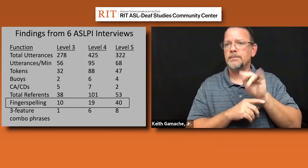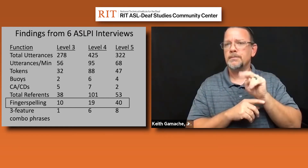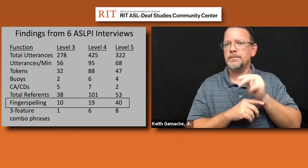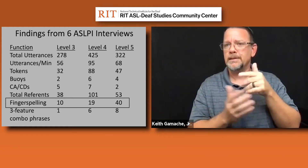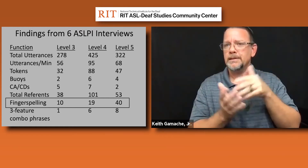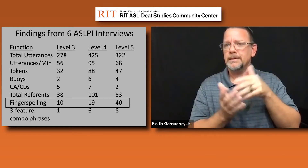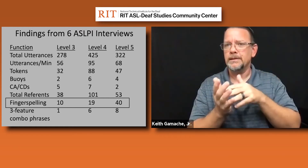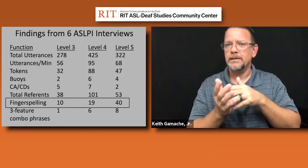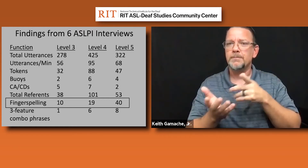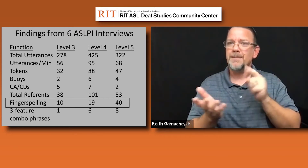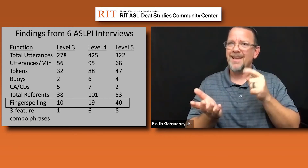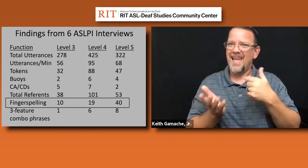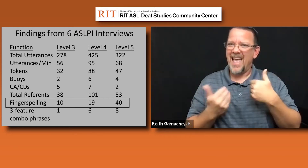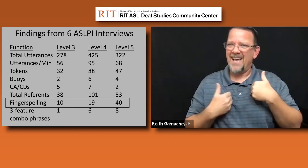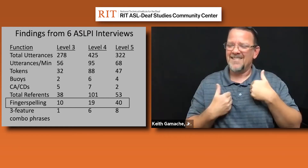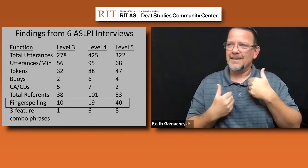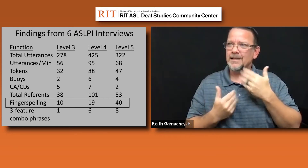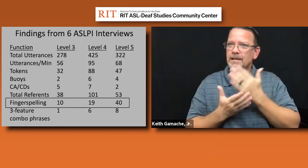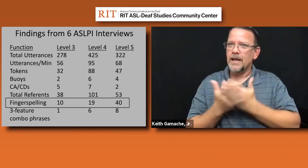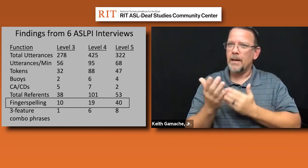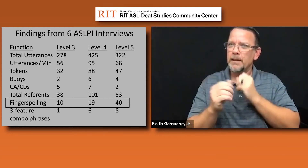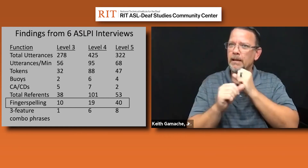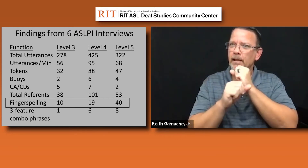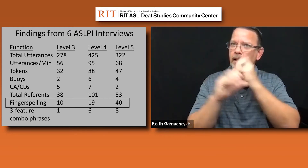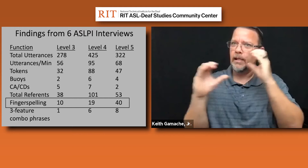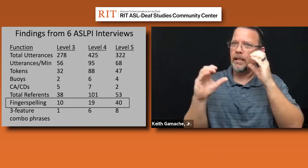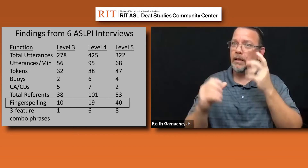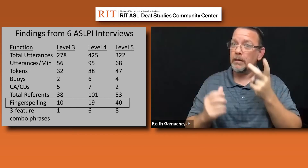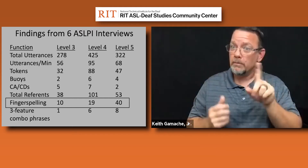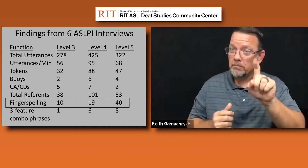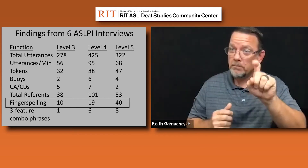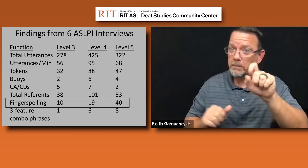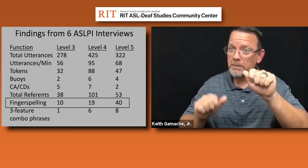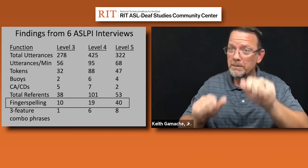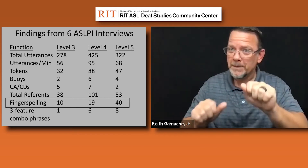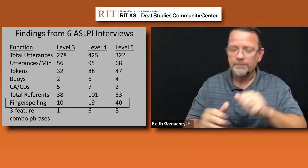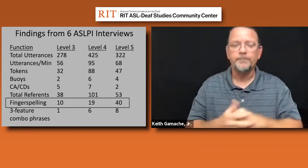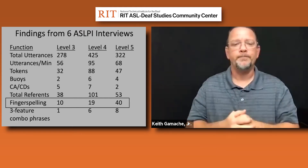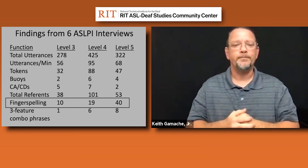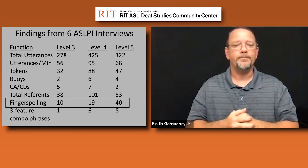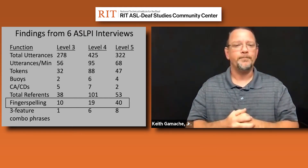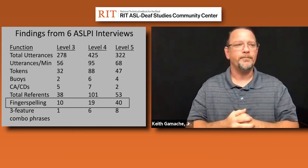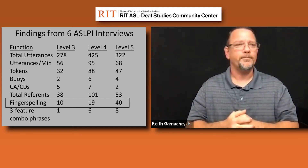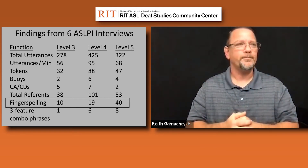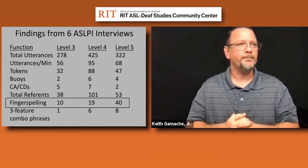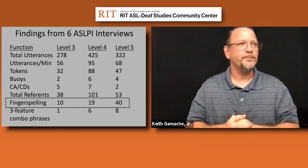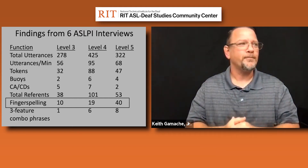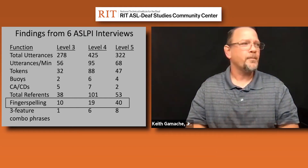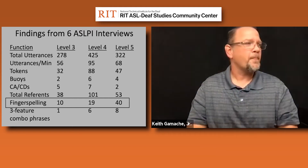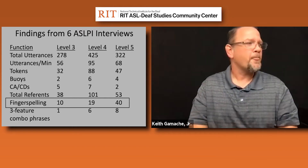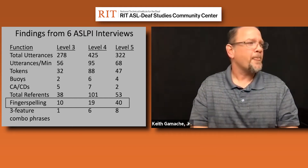It gives you a quick glimpse into what's possible for continued research.